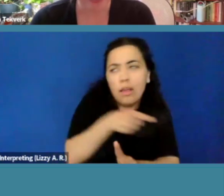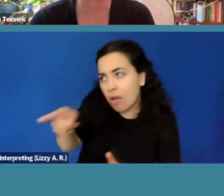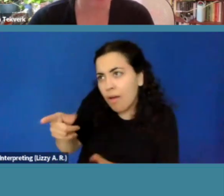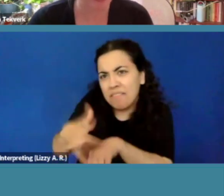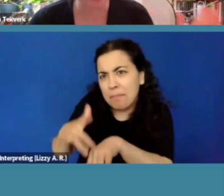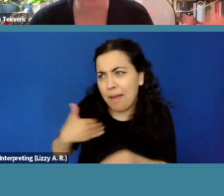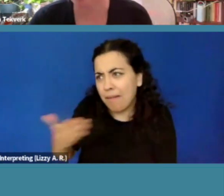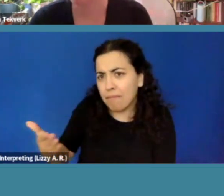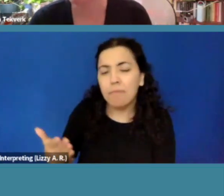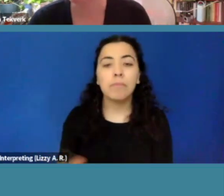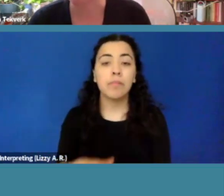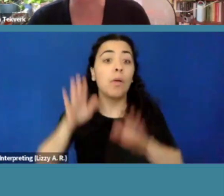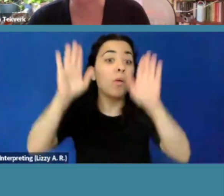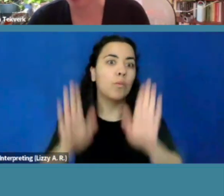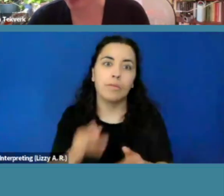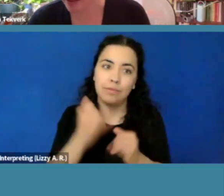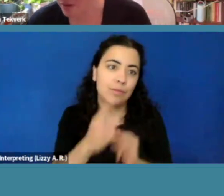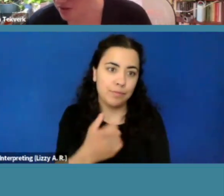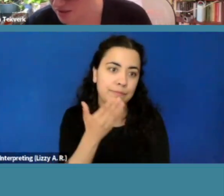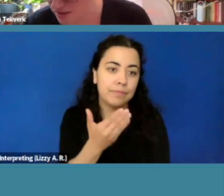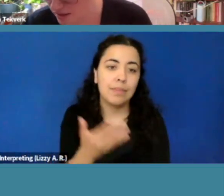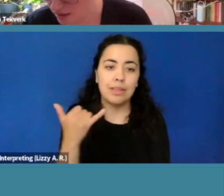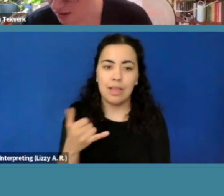And with that, I think we will wrap things up because there's just